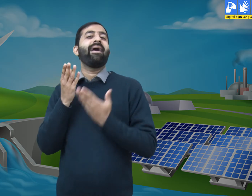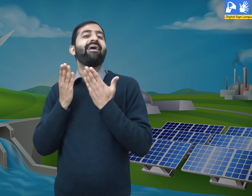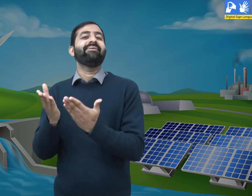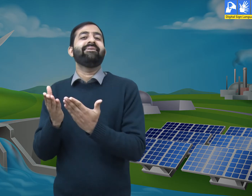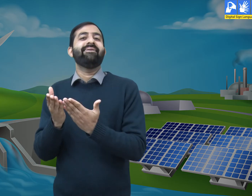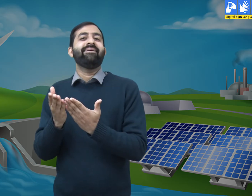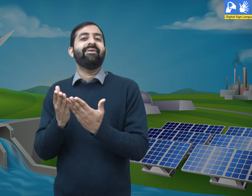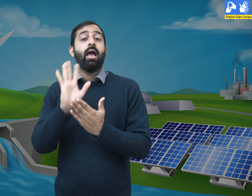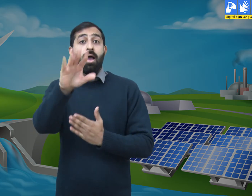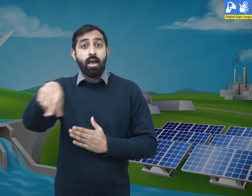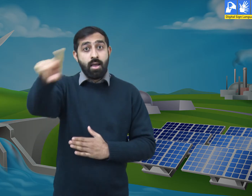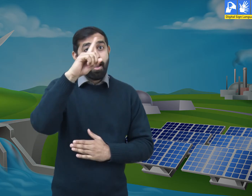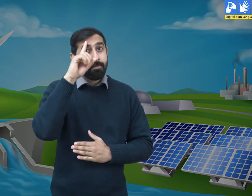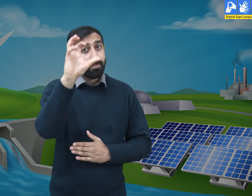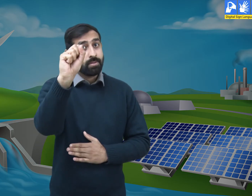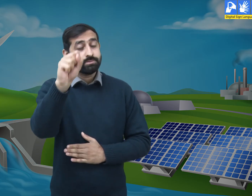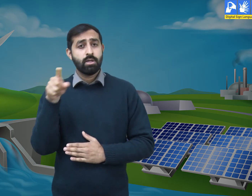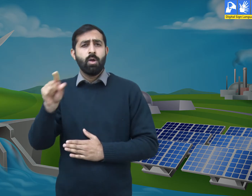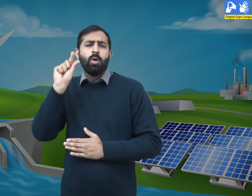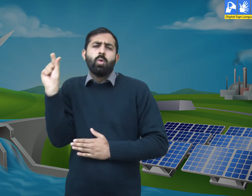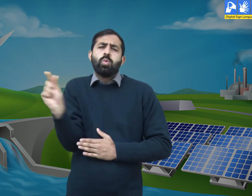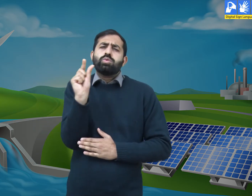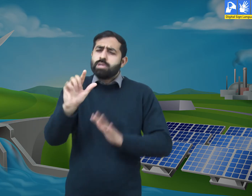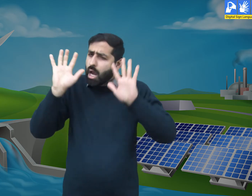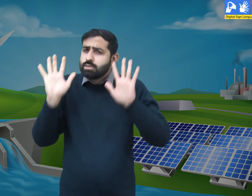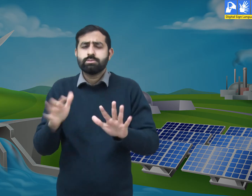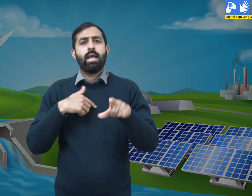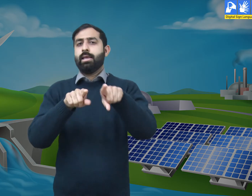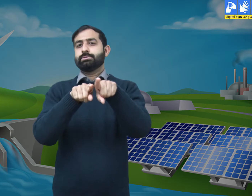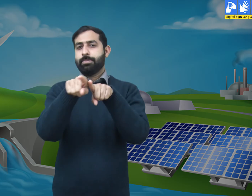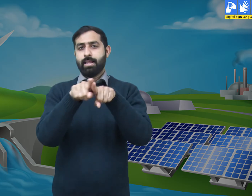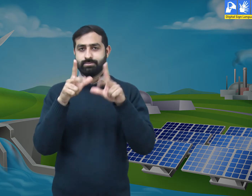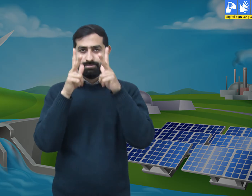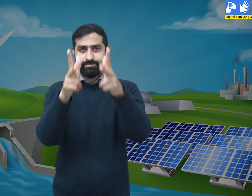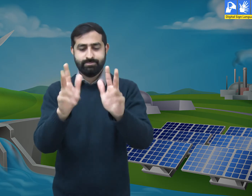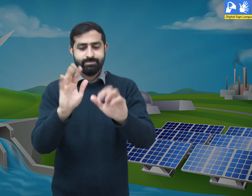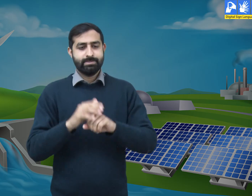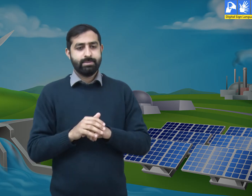These are fossil fuels. You all must remember that fossil fuels are very useful.